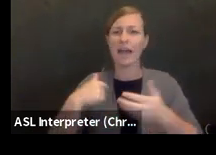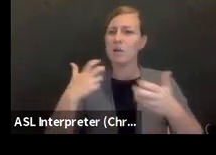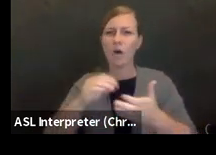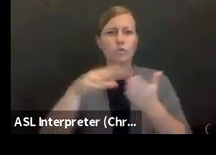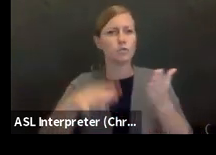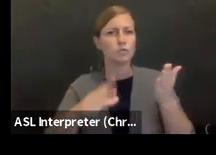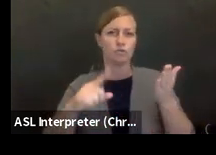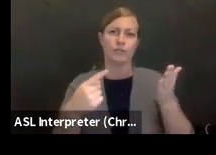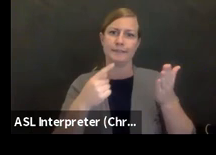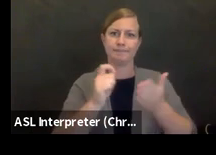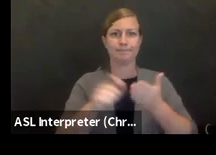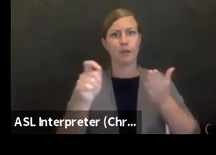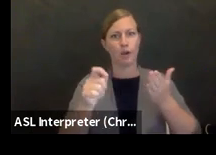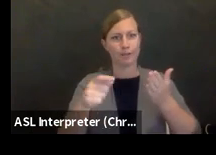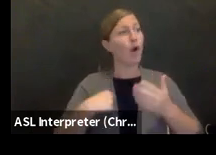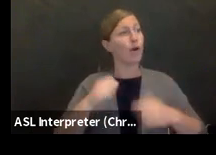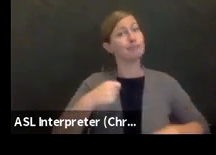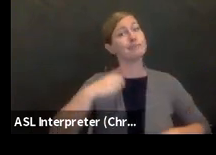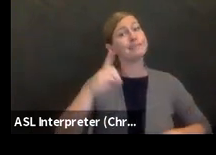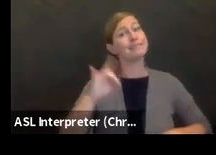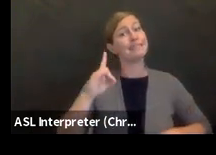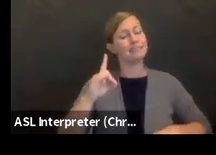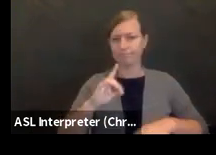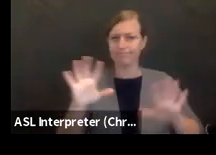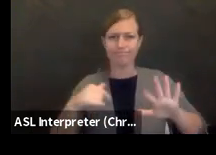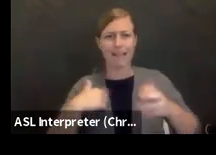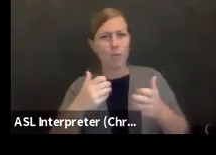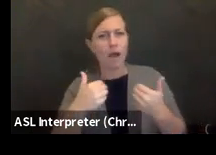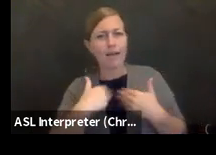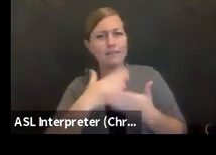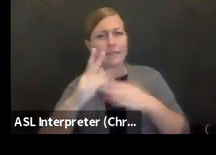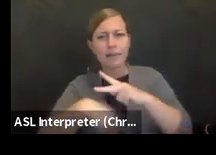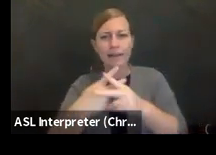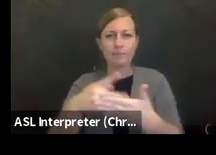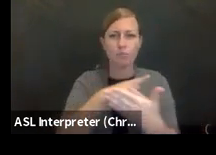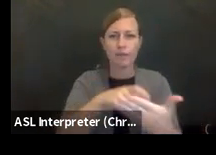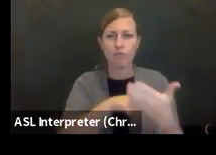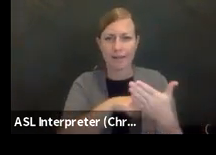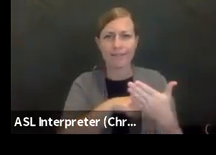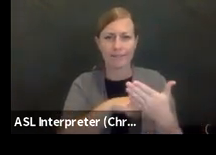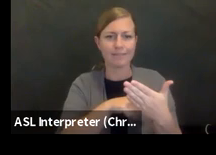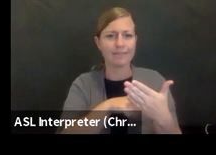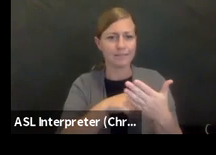ESD 112-- Kristina Wambold: Without making sure that they have received some certain prerequisites that I want them to do. So I'm going to click Add prerequisites.